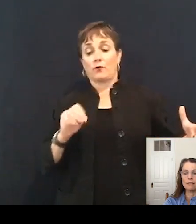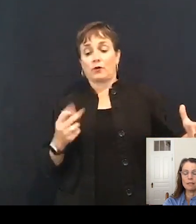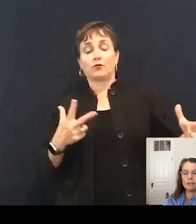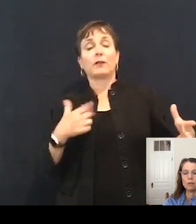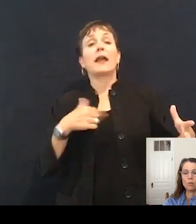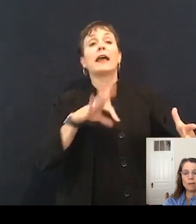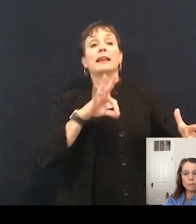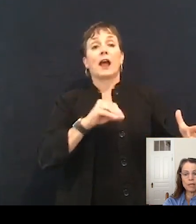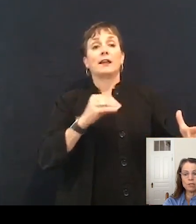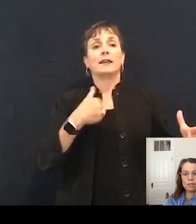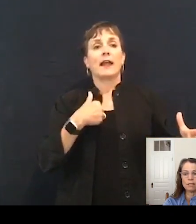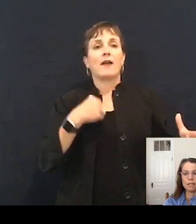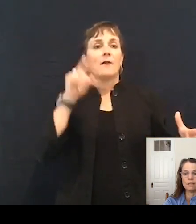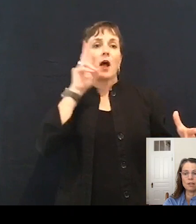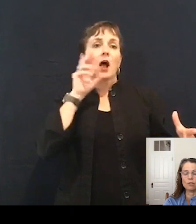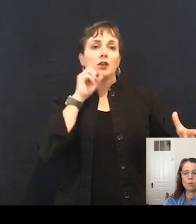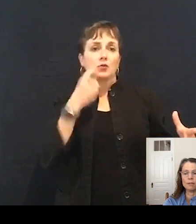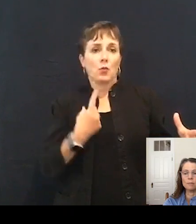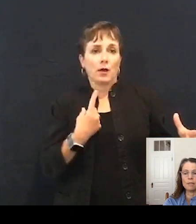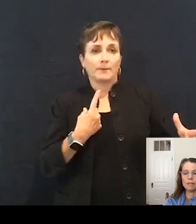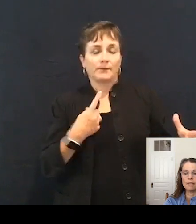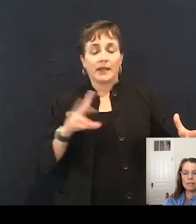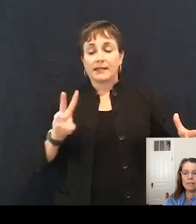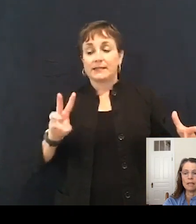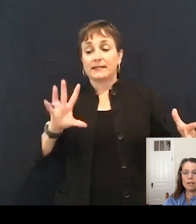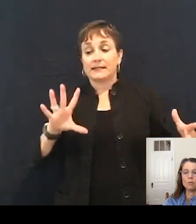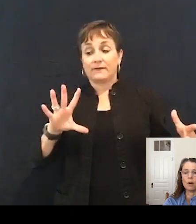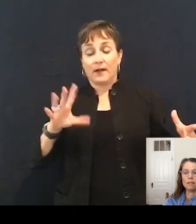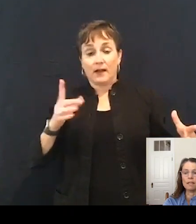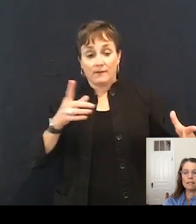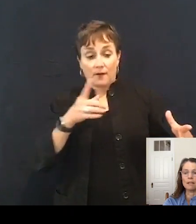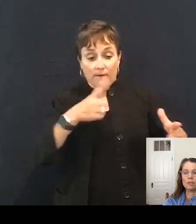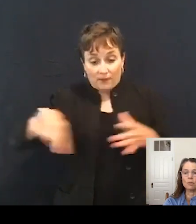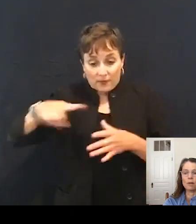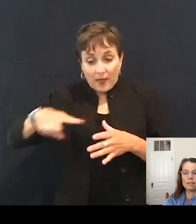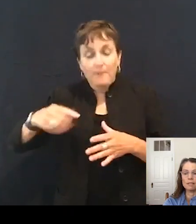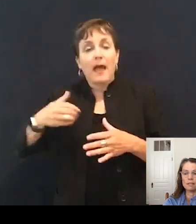One patient has USH1B and one has USH1D,